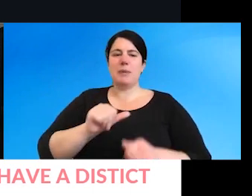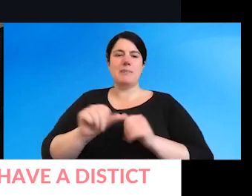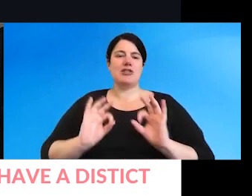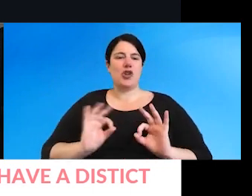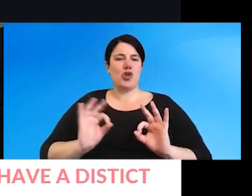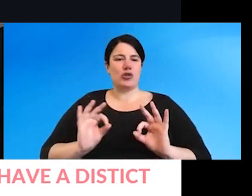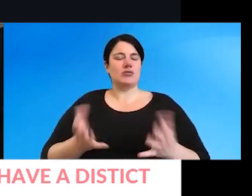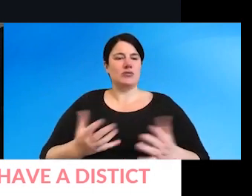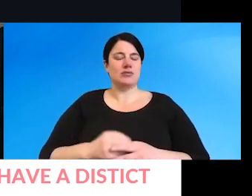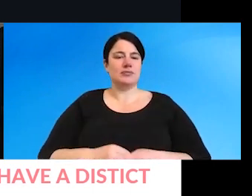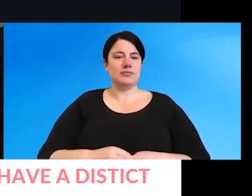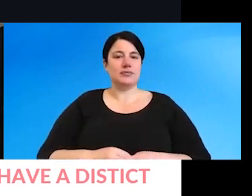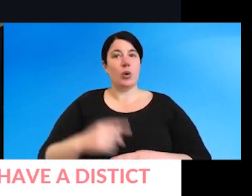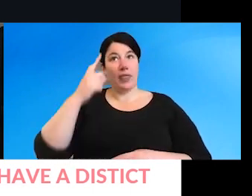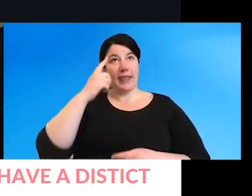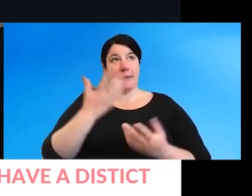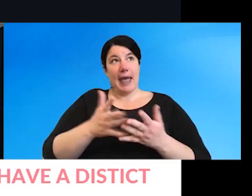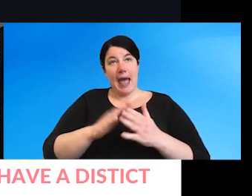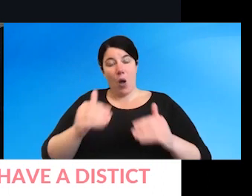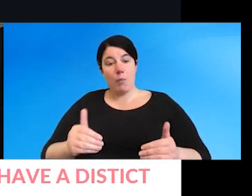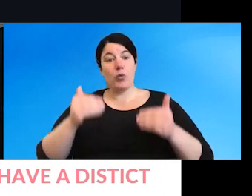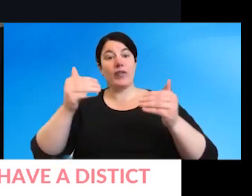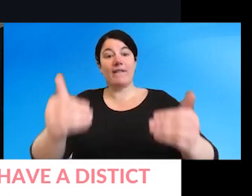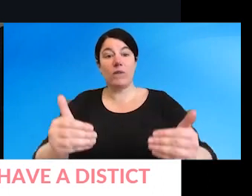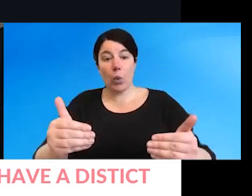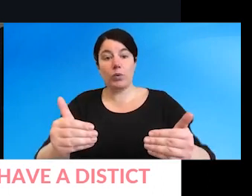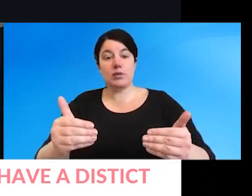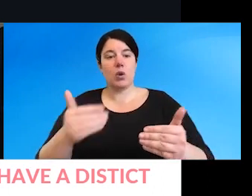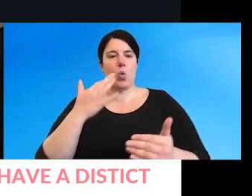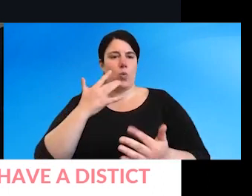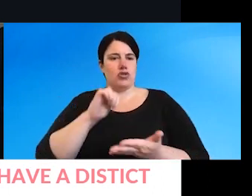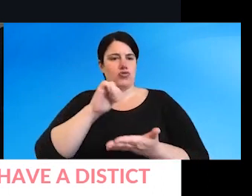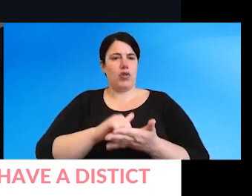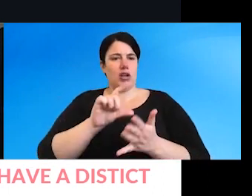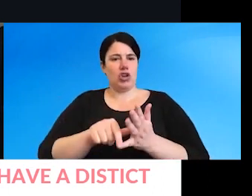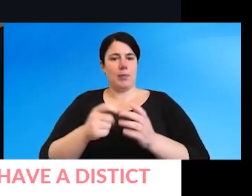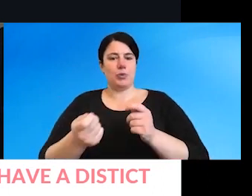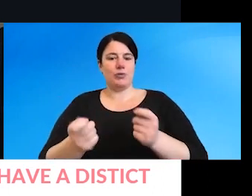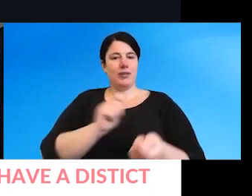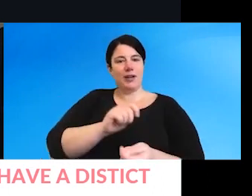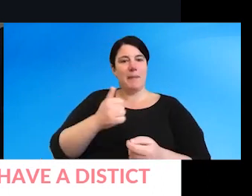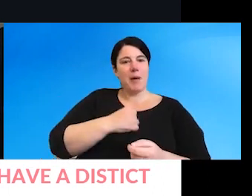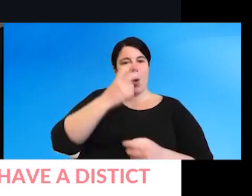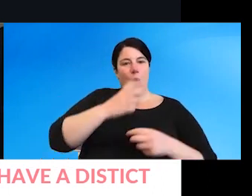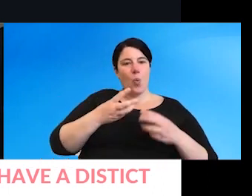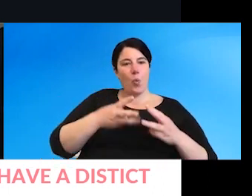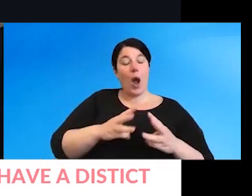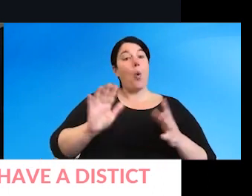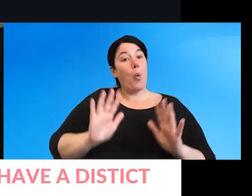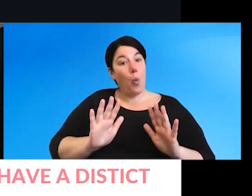And then moving forward, you want to think about when is the time to shift back, if that's what you want to do. Or if you want to evolve your brand